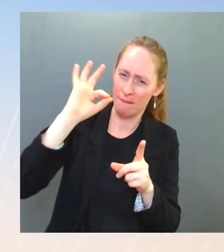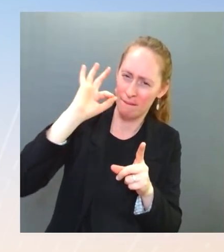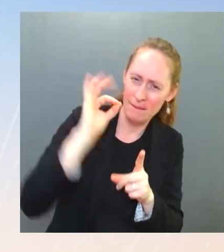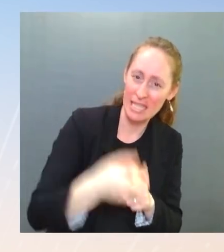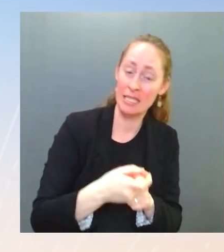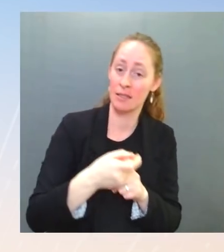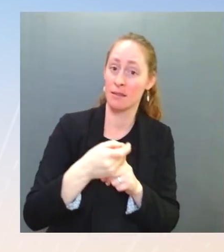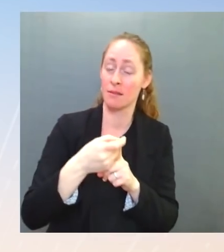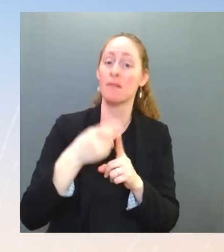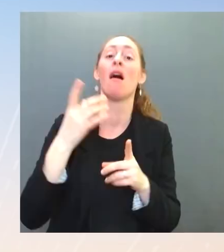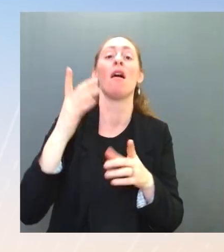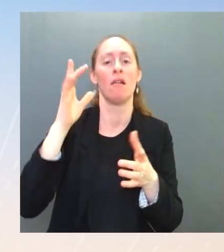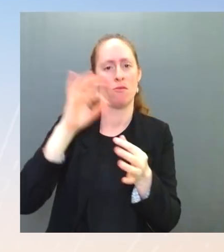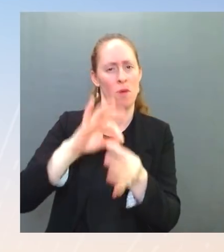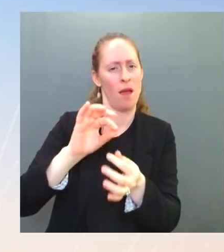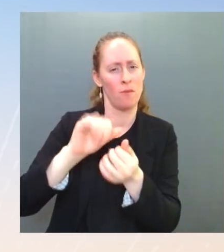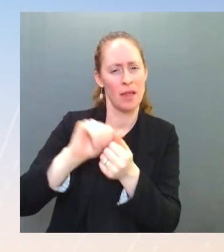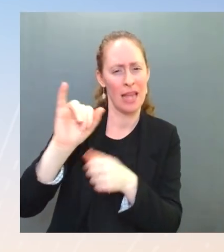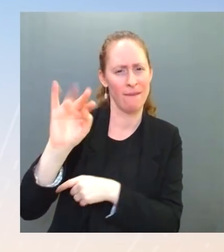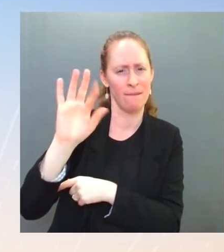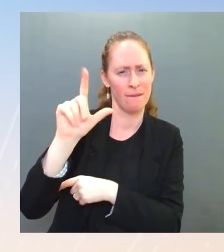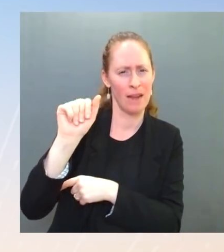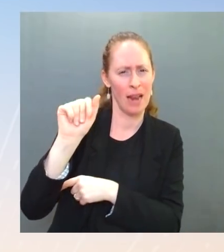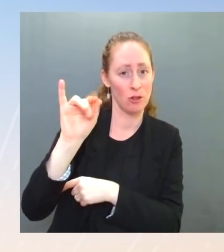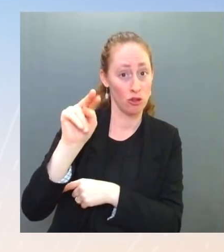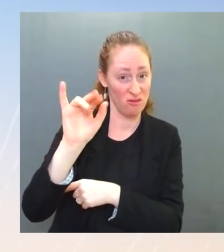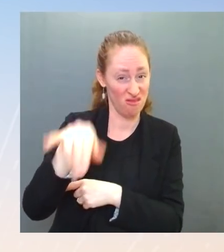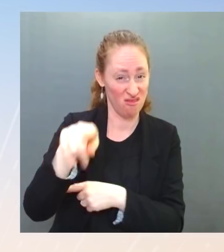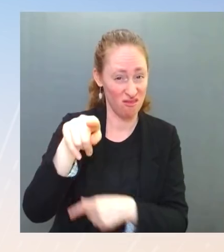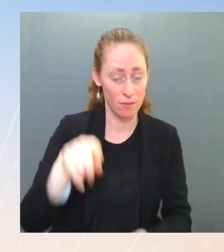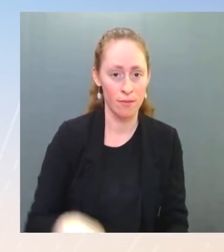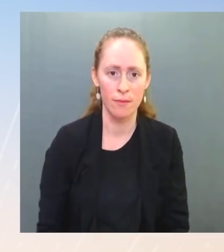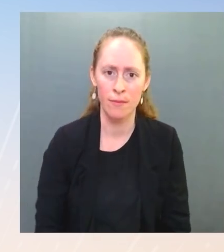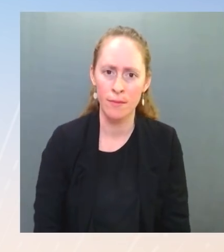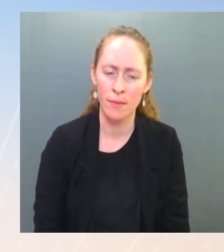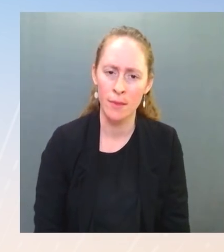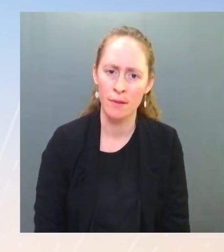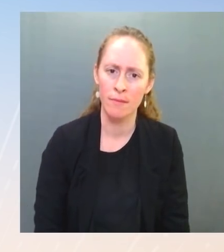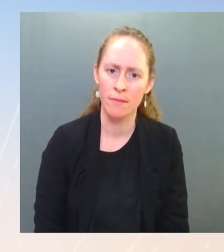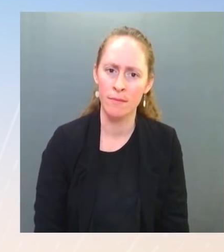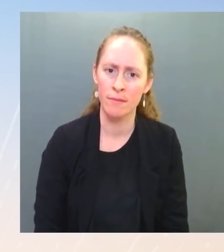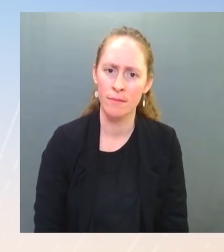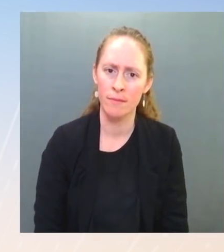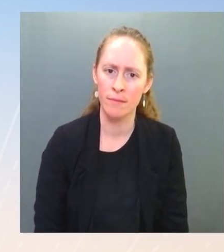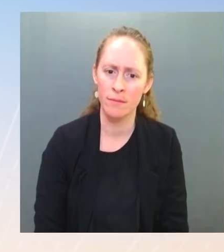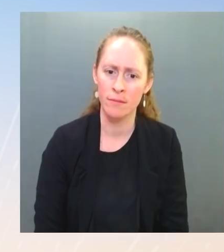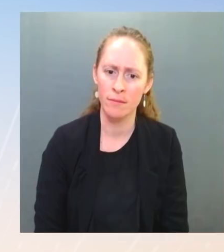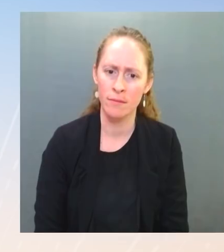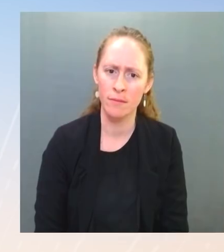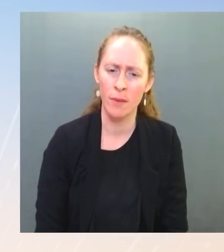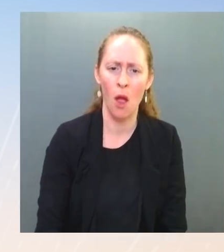in the overarching headline number. The Press: But the core inflation. You're saying that the president's [crosstalk]. Ms. Psaki: The core inflation, as you know,